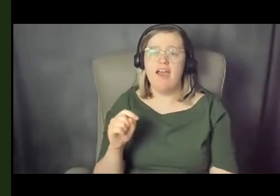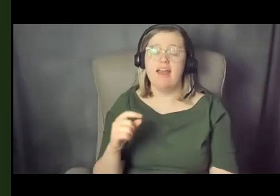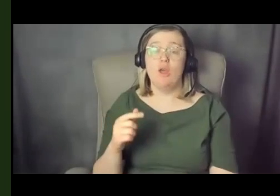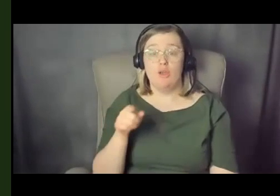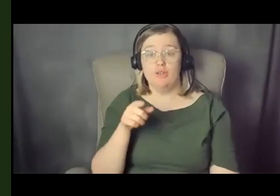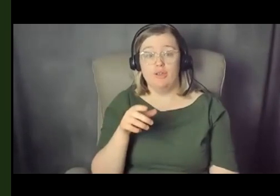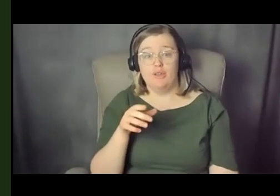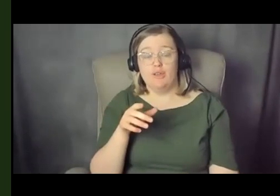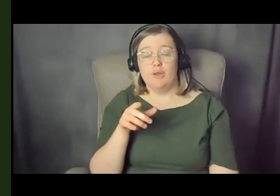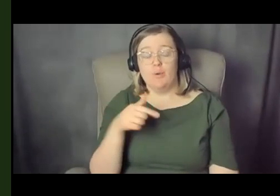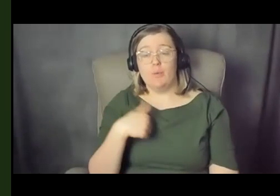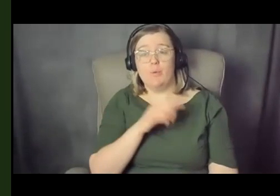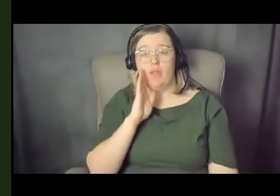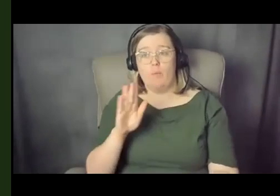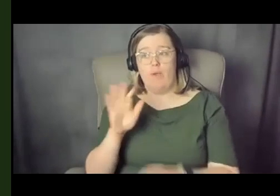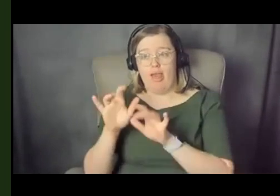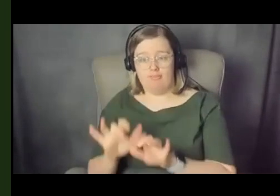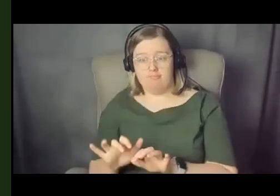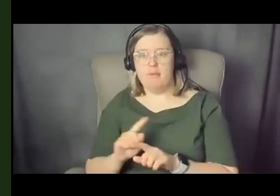broadcasting information out to you, you can't chat back.